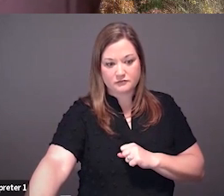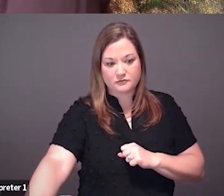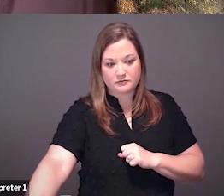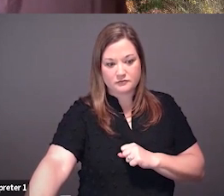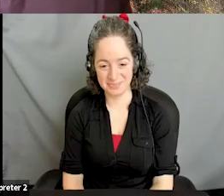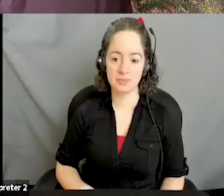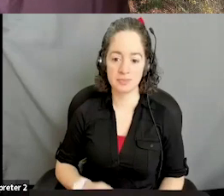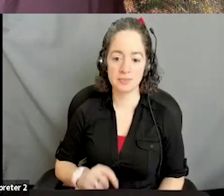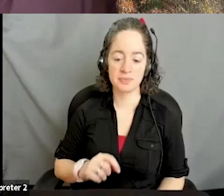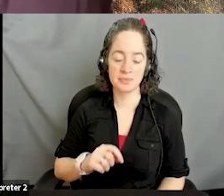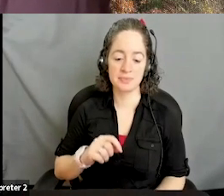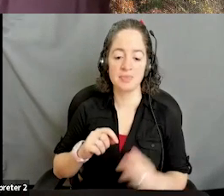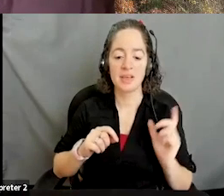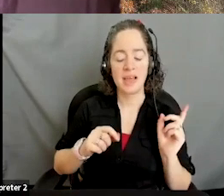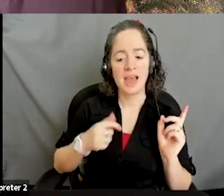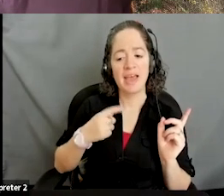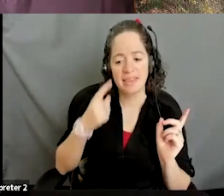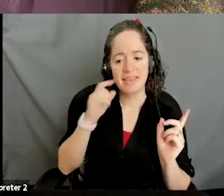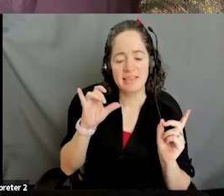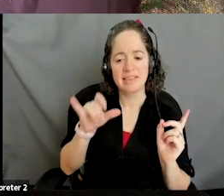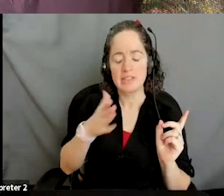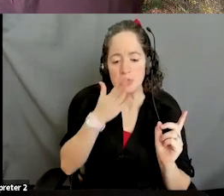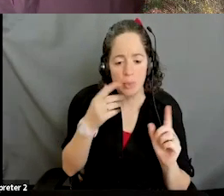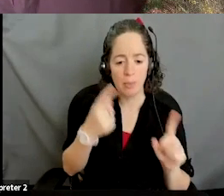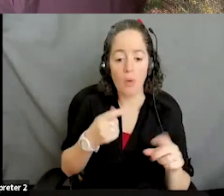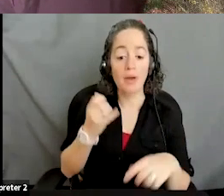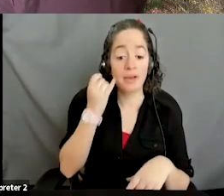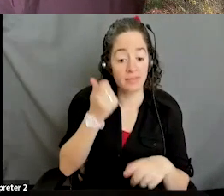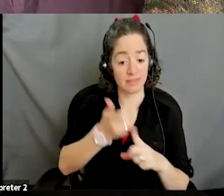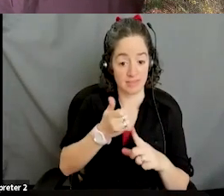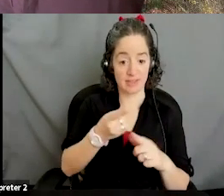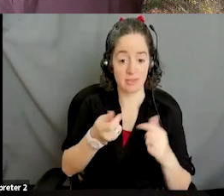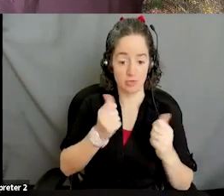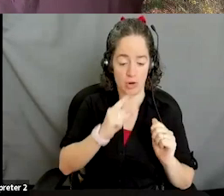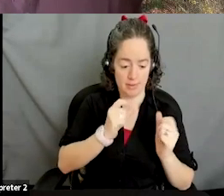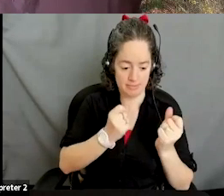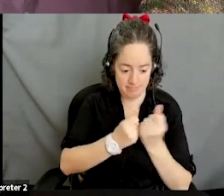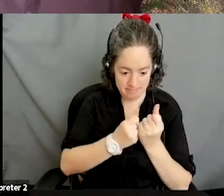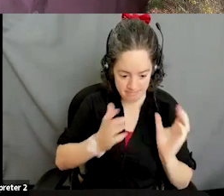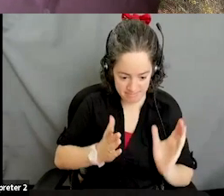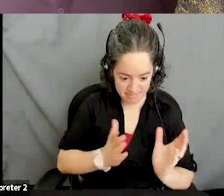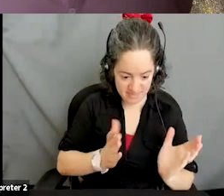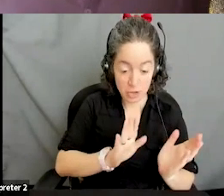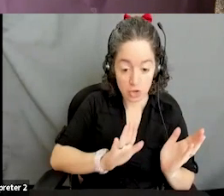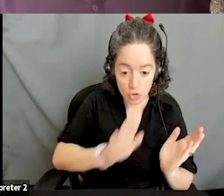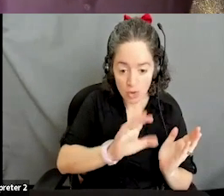that tipping point internally if you're someone that's trying to advocate for this in your company. I know I say a lot.